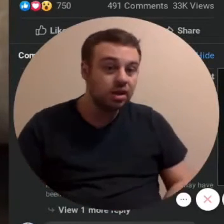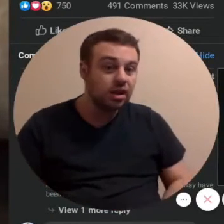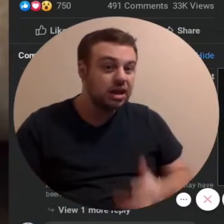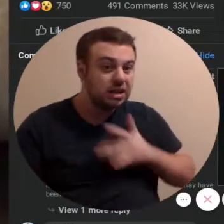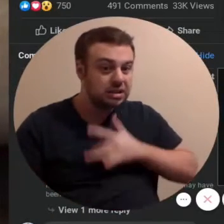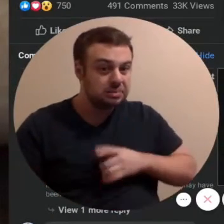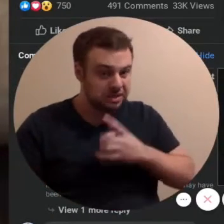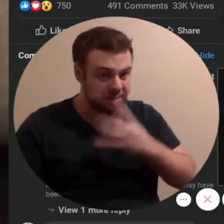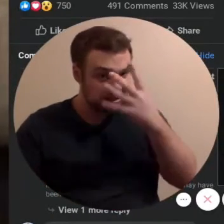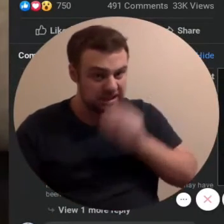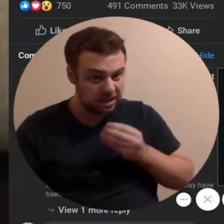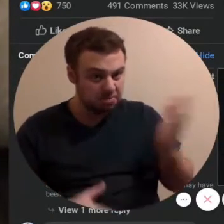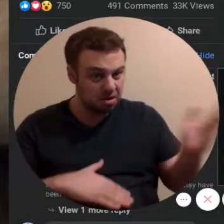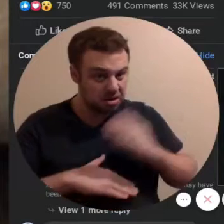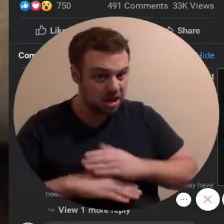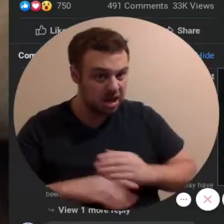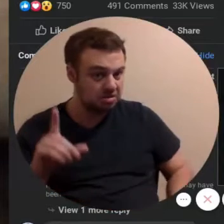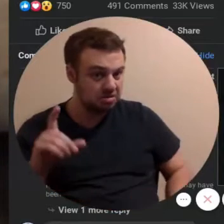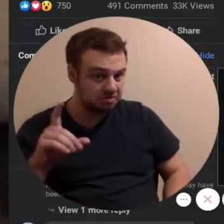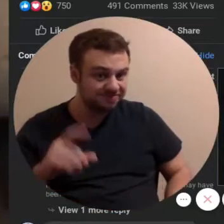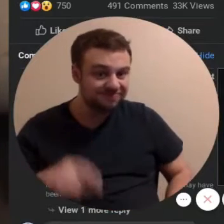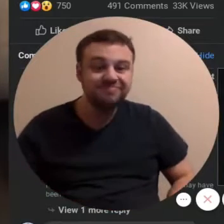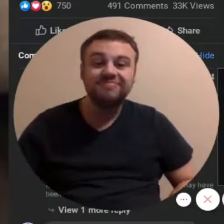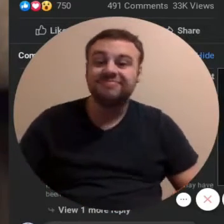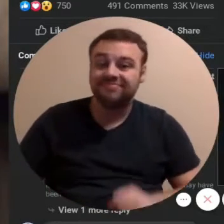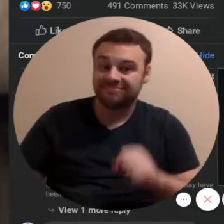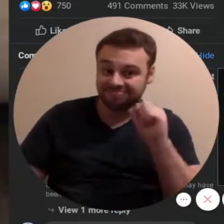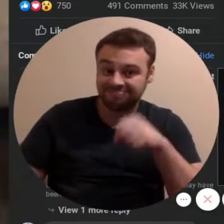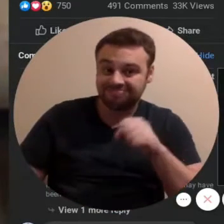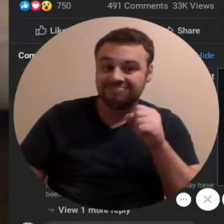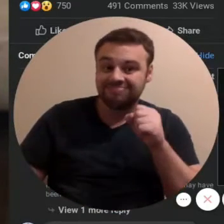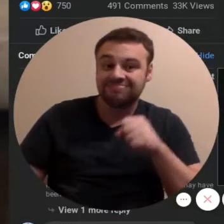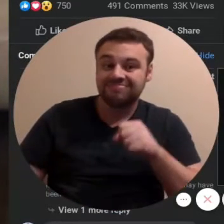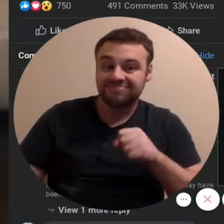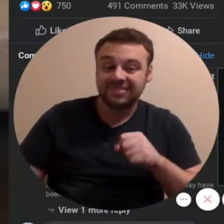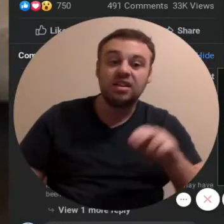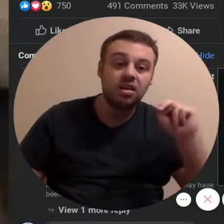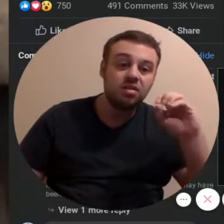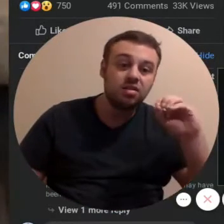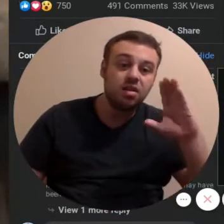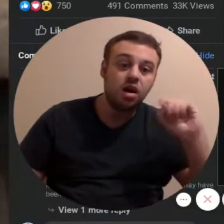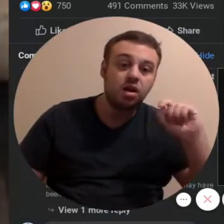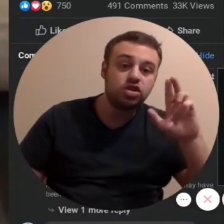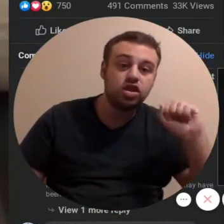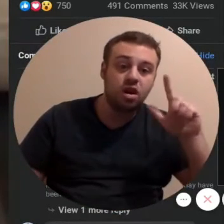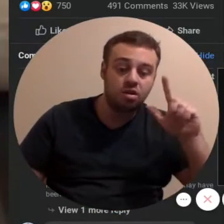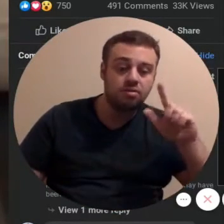Julie: They do. So, they're nocturnal. They sleep all day and at night- (froze)